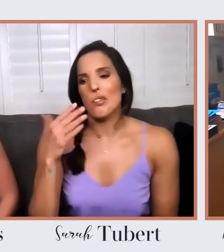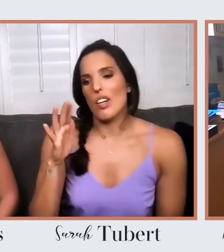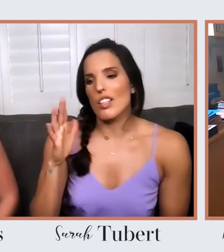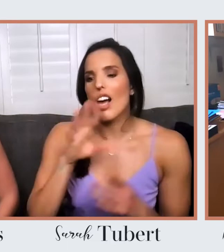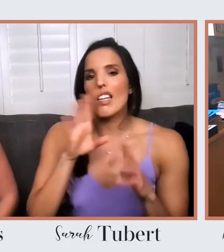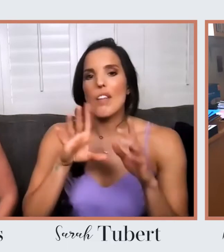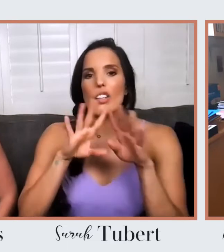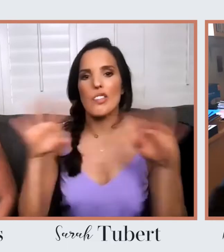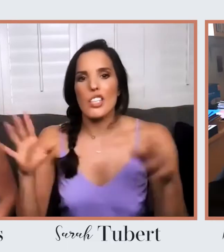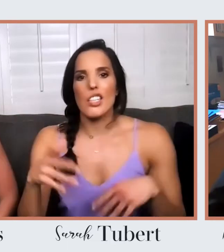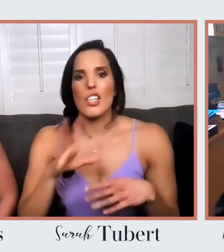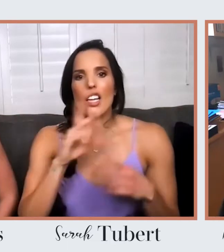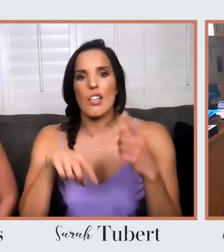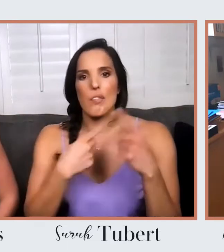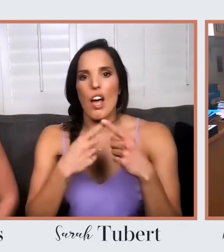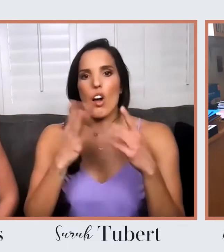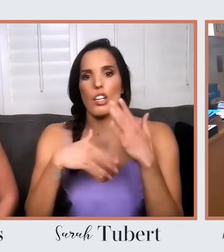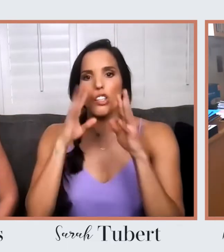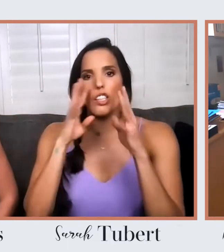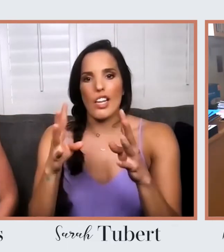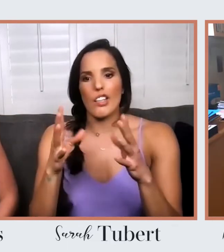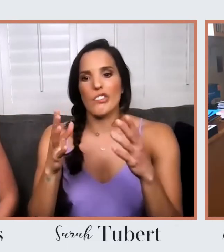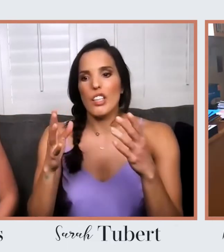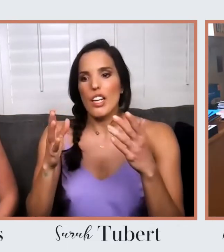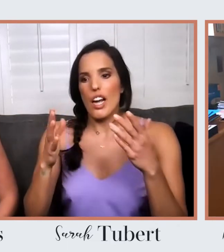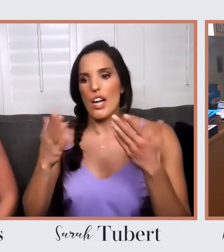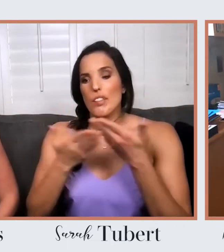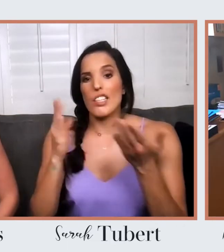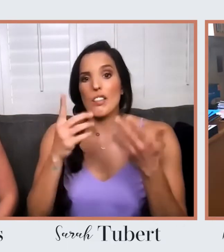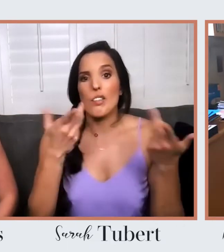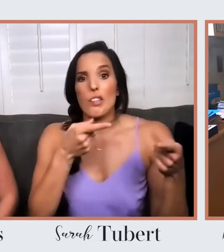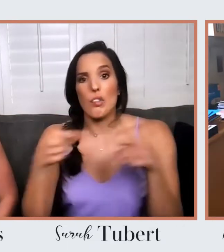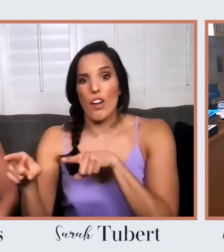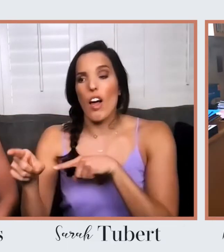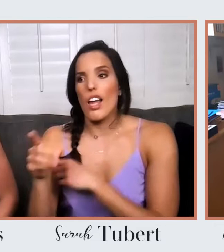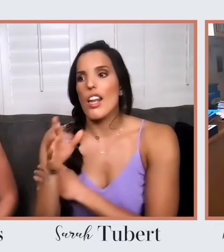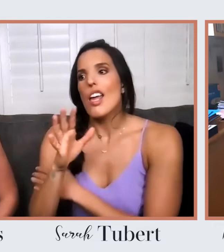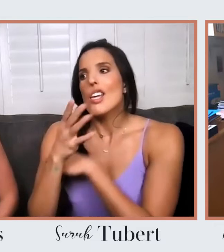before talking about diversity, talking about all your creative things that you have been going on.